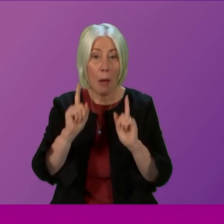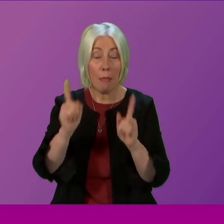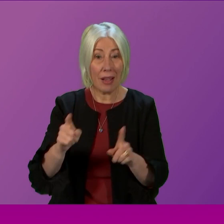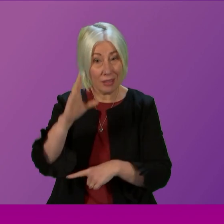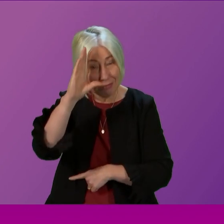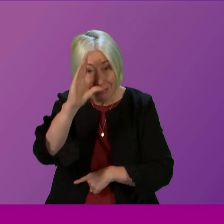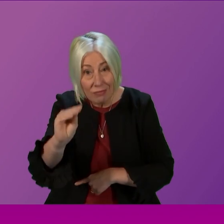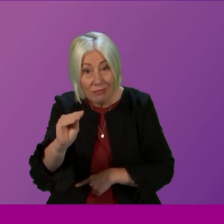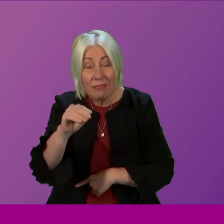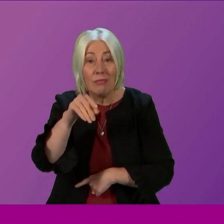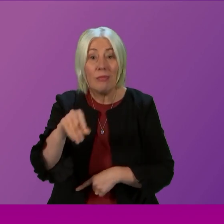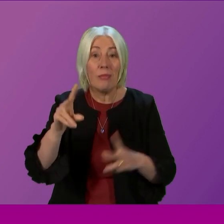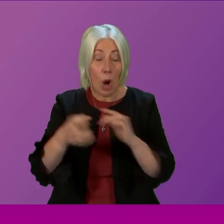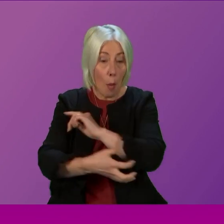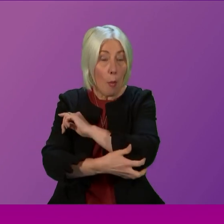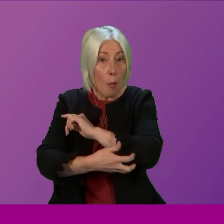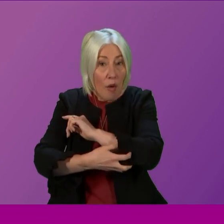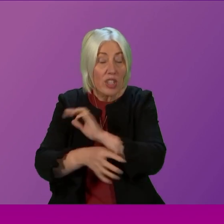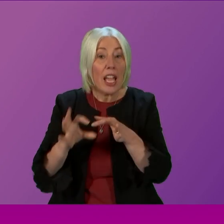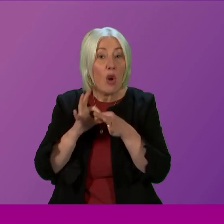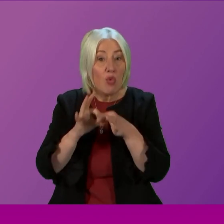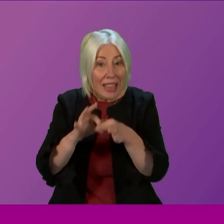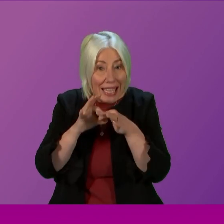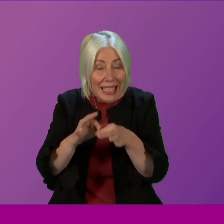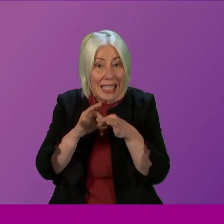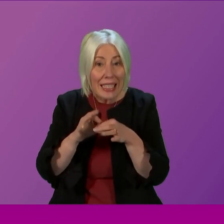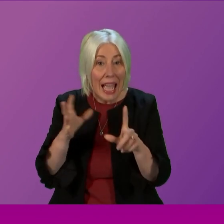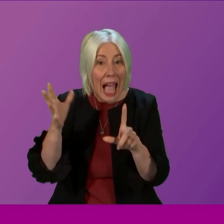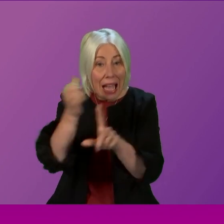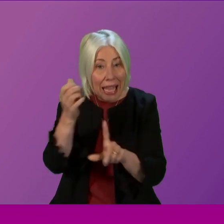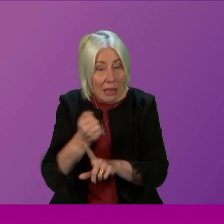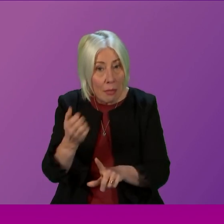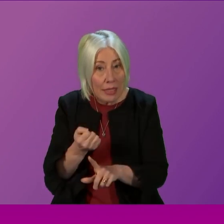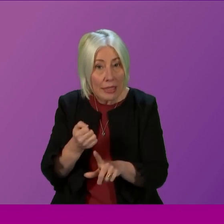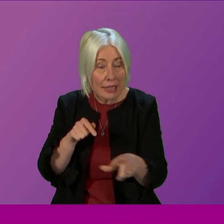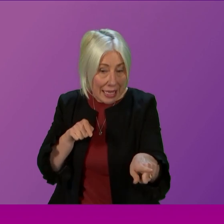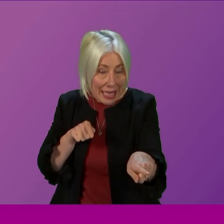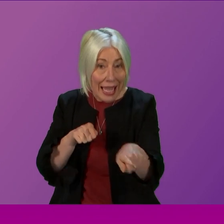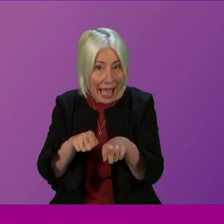the phrase “poverty-related attainment gap”. Of course, we are also trying to